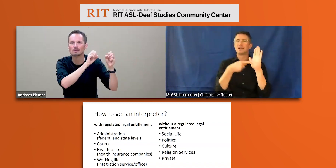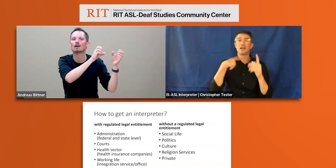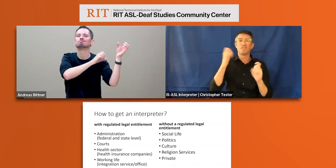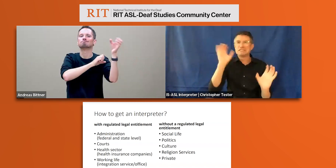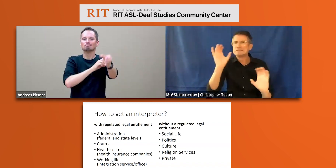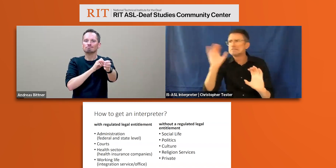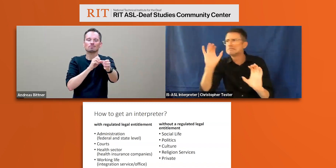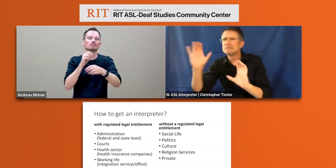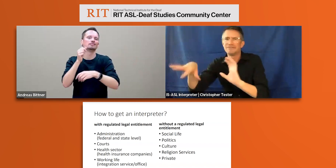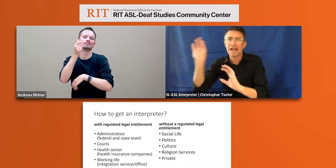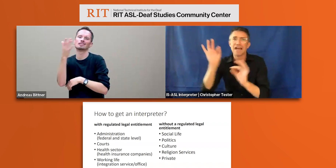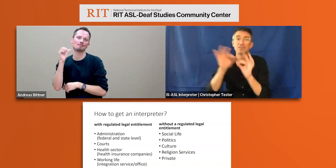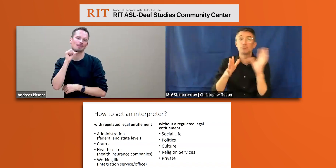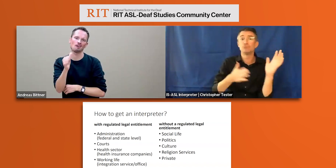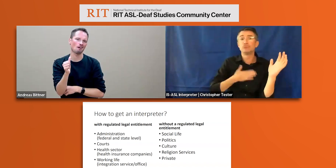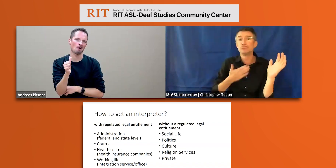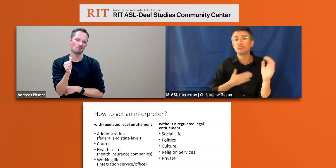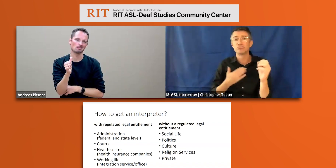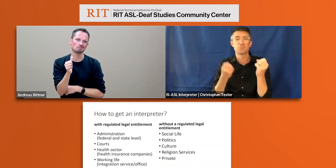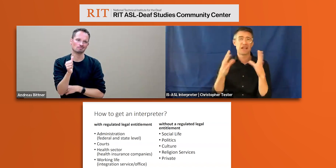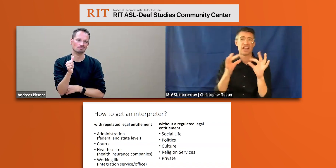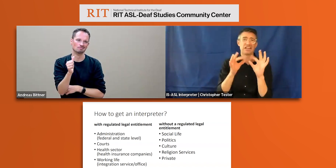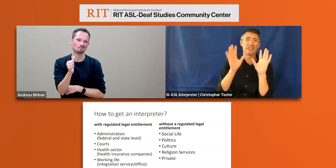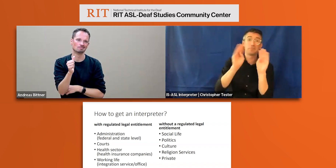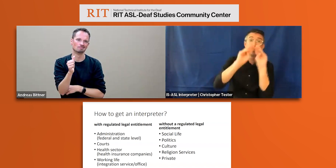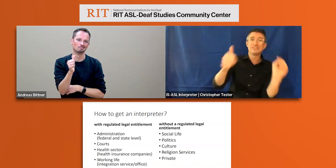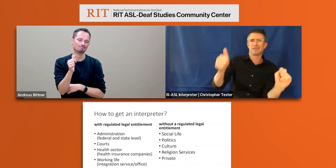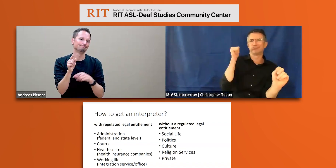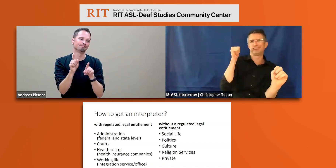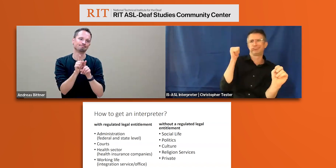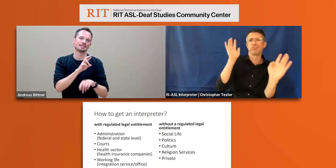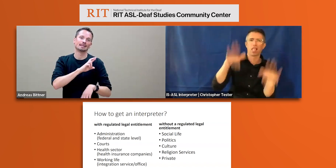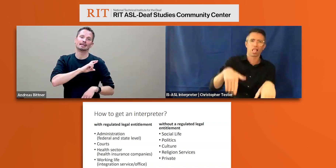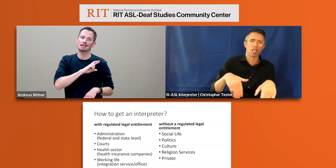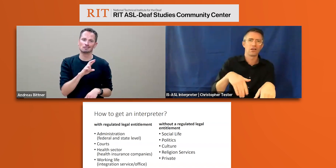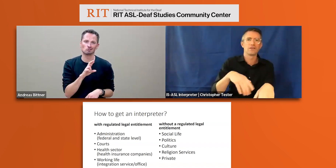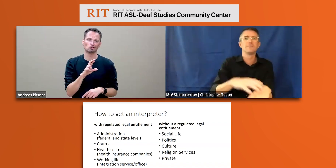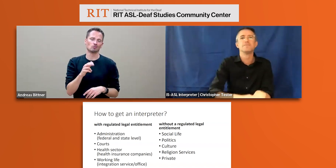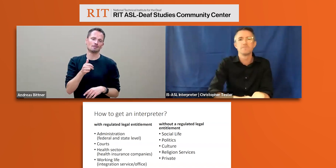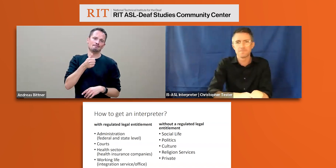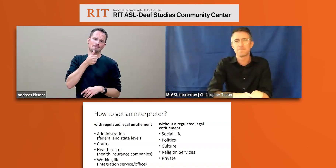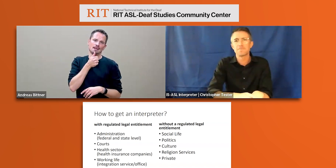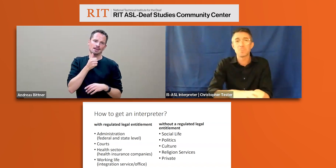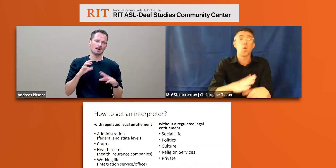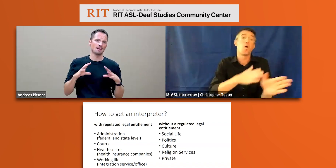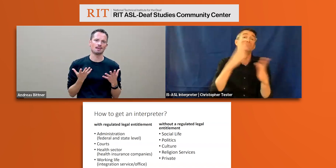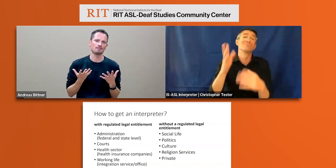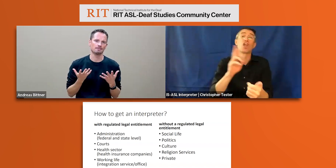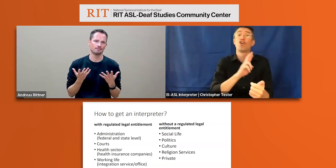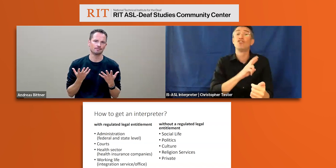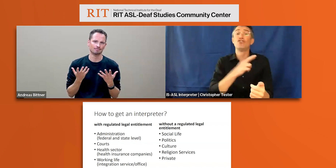Sometimes the museum organization would pay for the interpreter, but there is no policy stating who is